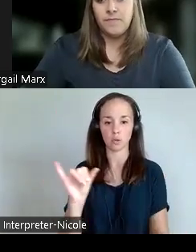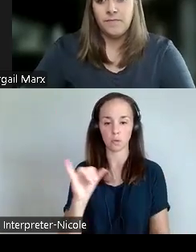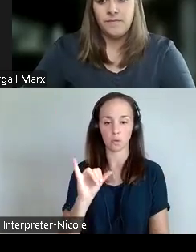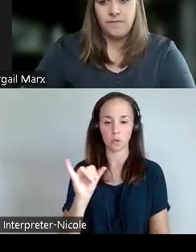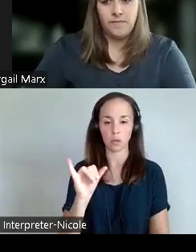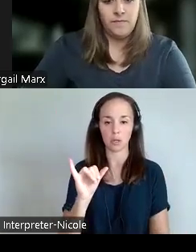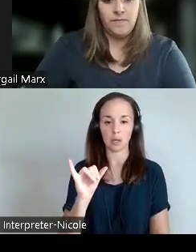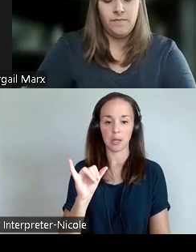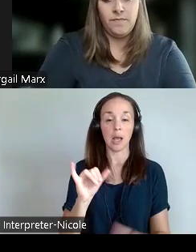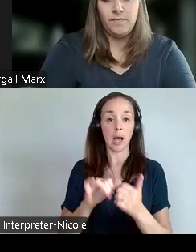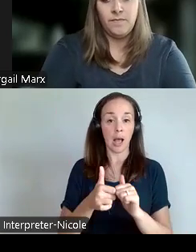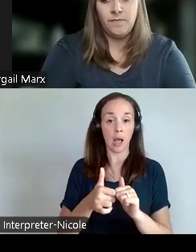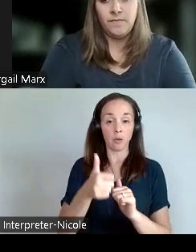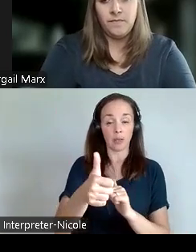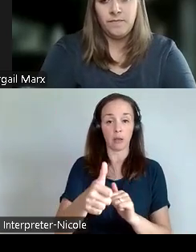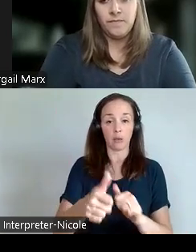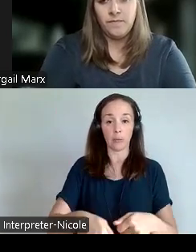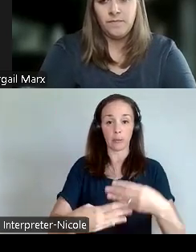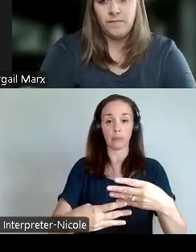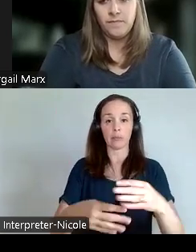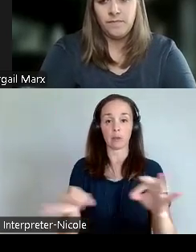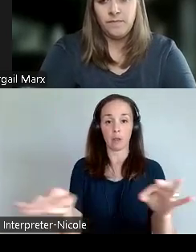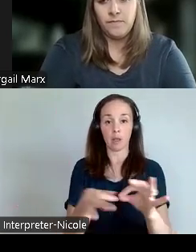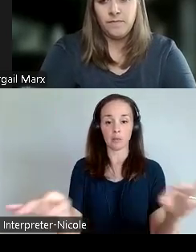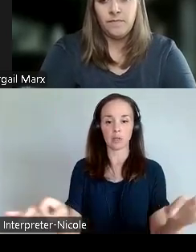the menu button on the bottom. We are recording this webinar.